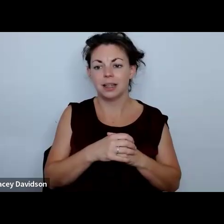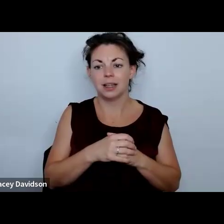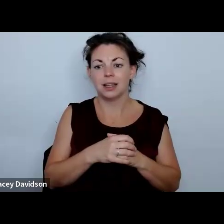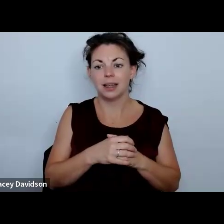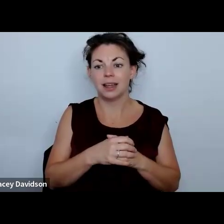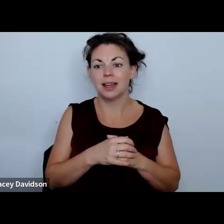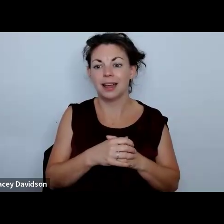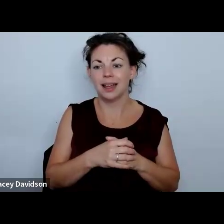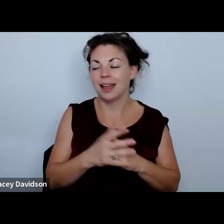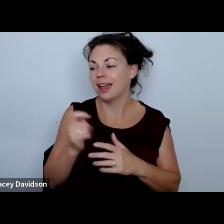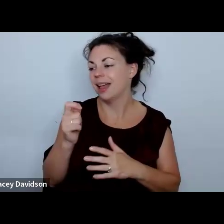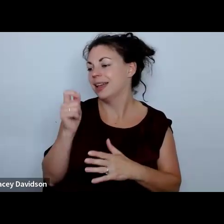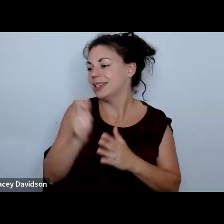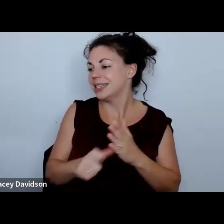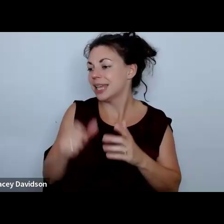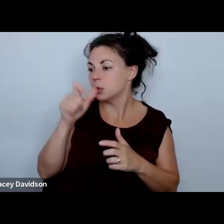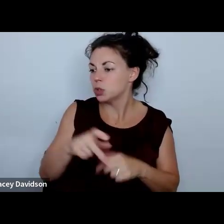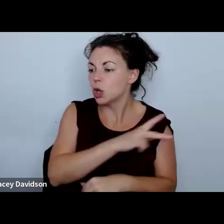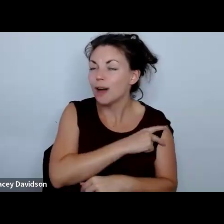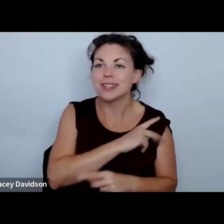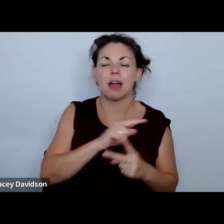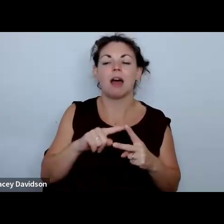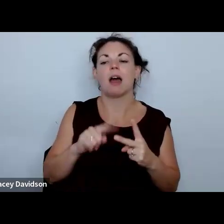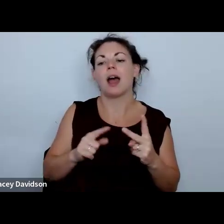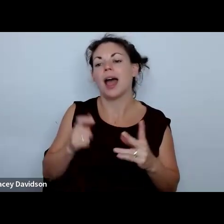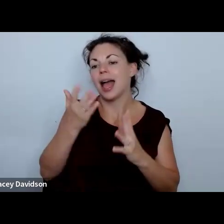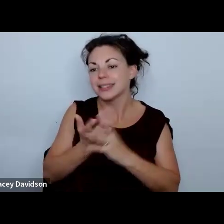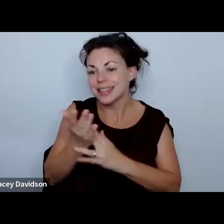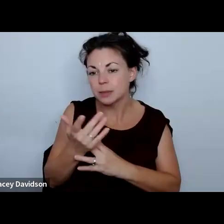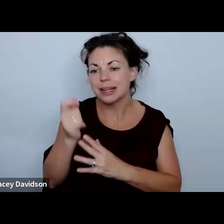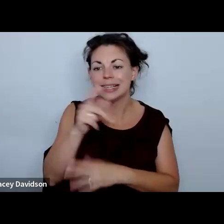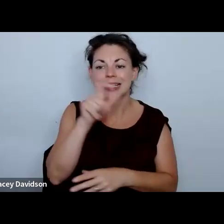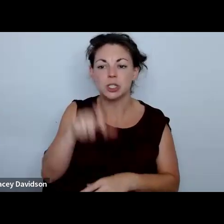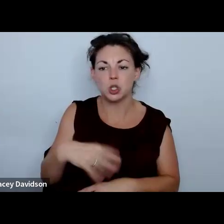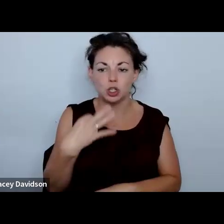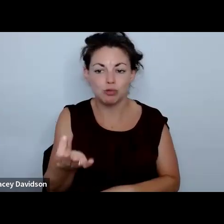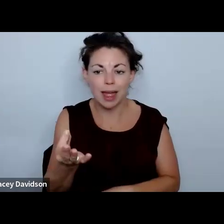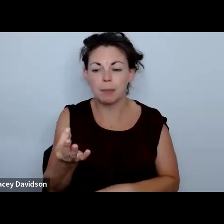that I was accidentally creating a great CV for continuing this work after university.